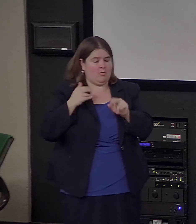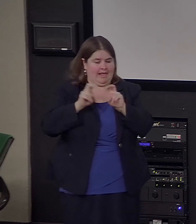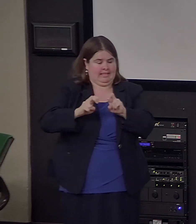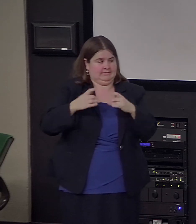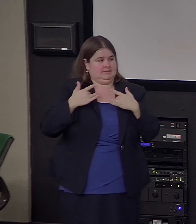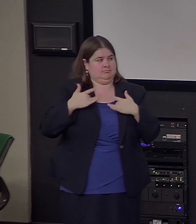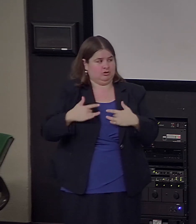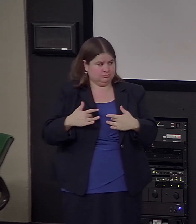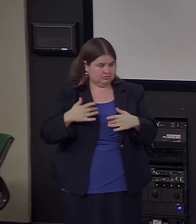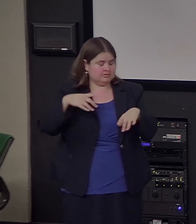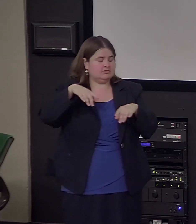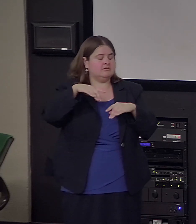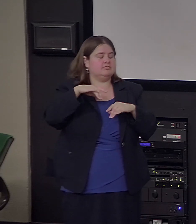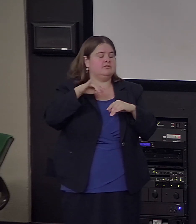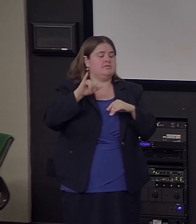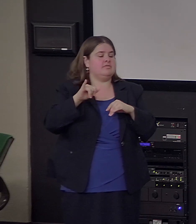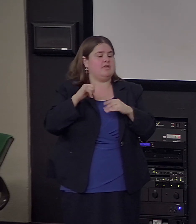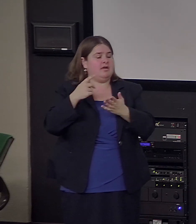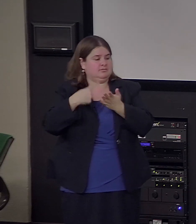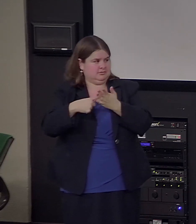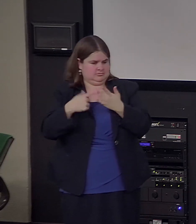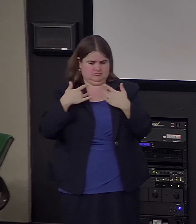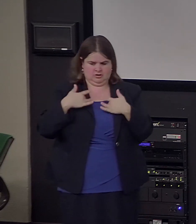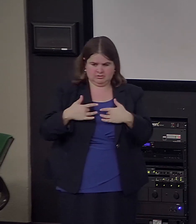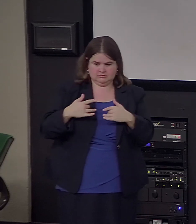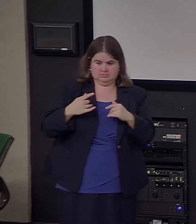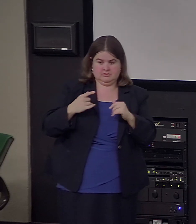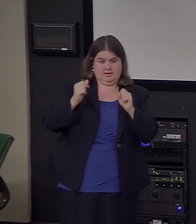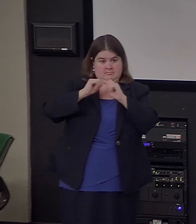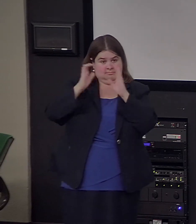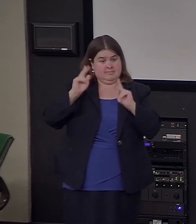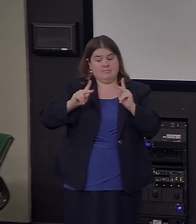That thought that individuals who were chronically depressed